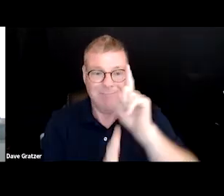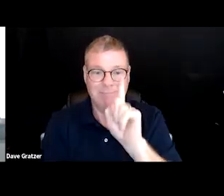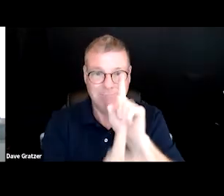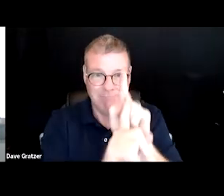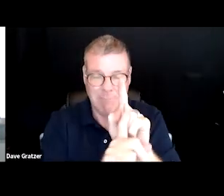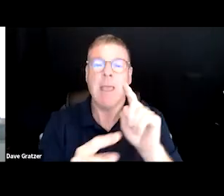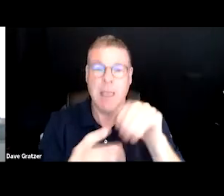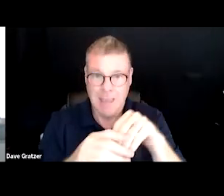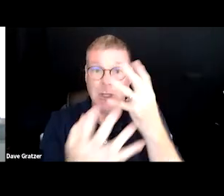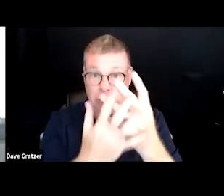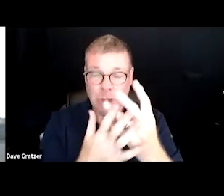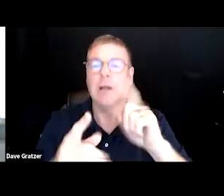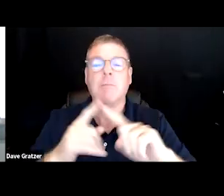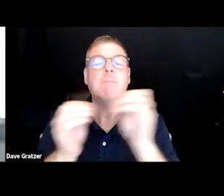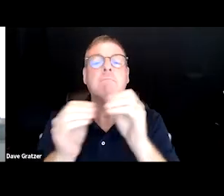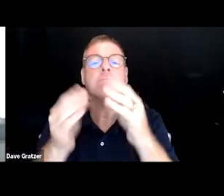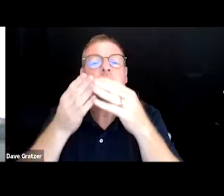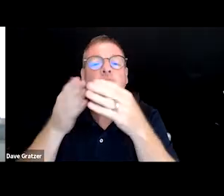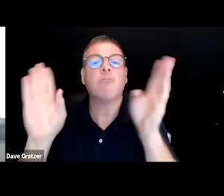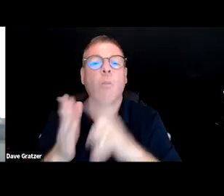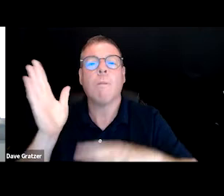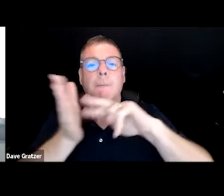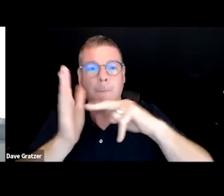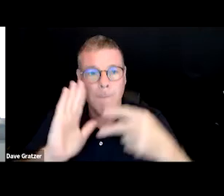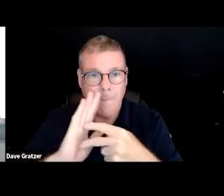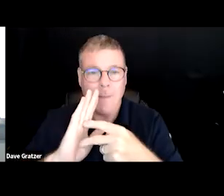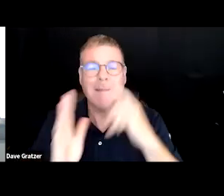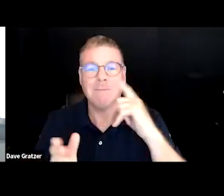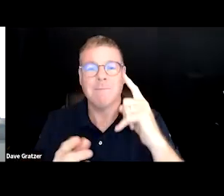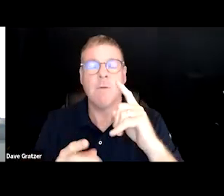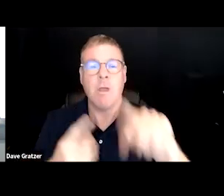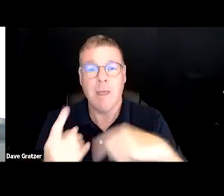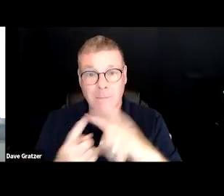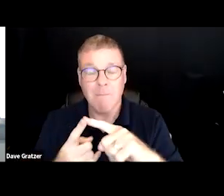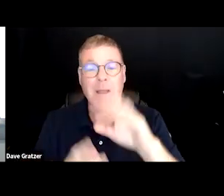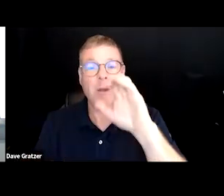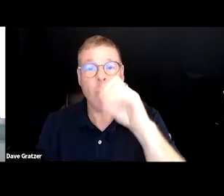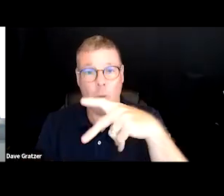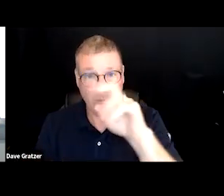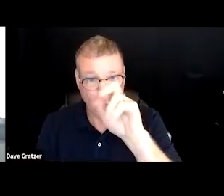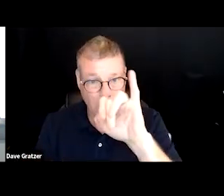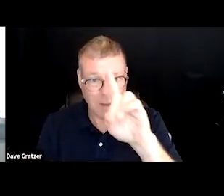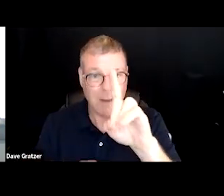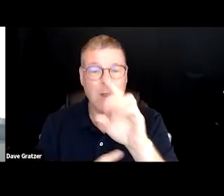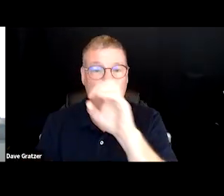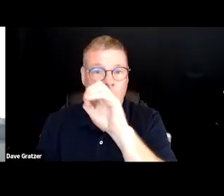but more broadly, what does this mean for our conversation around opioids overdoses in our community